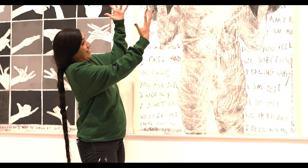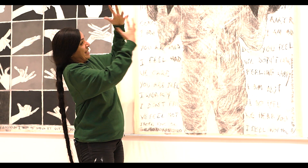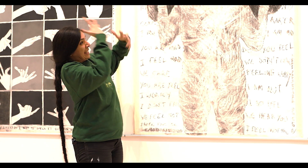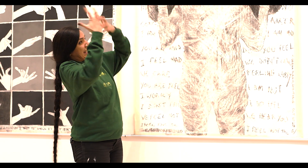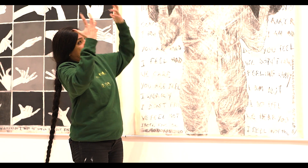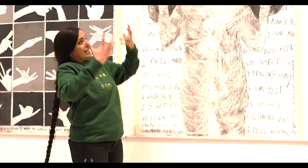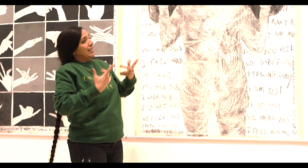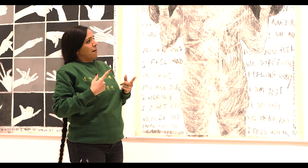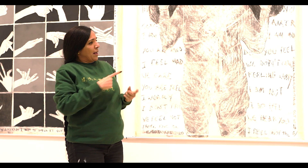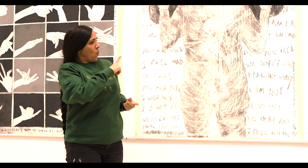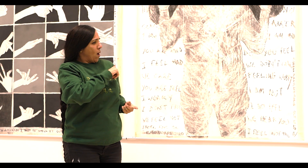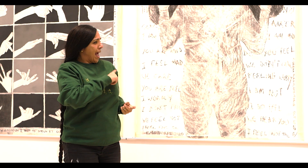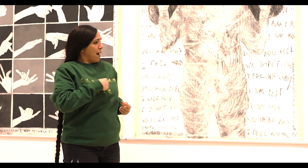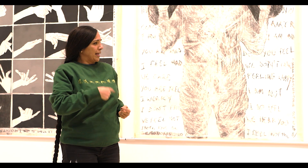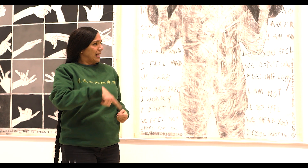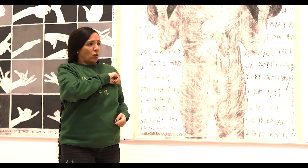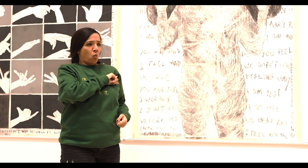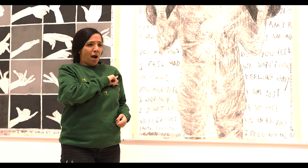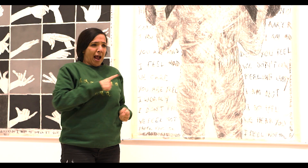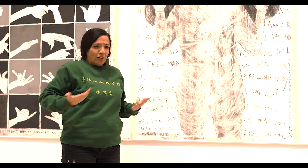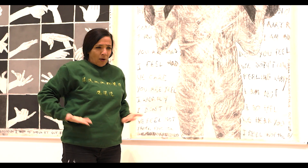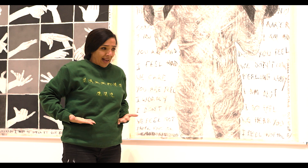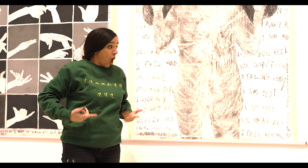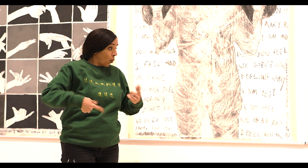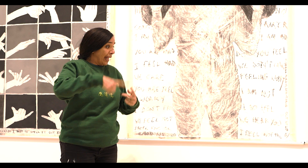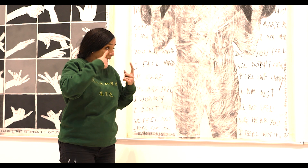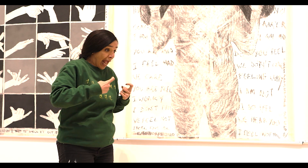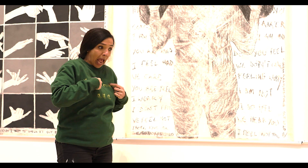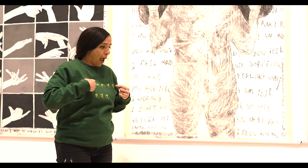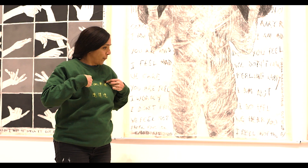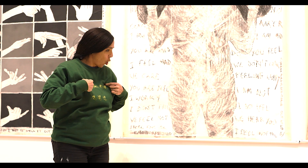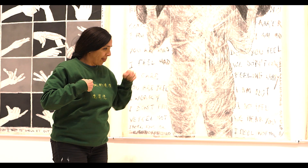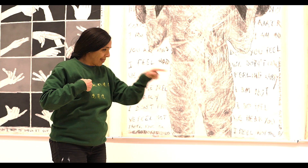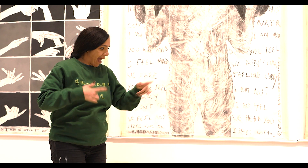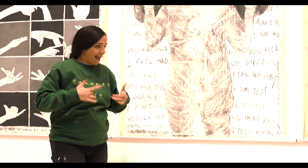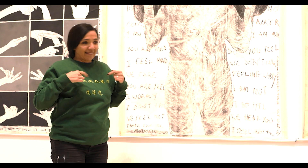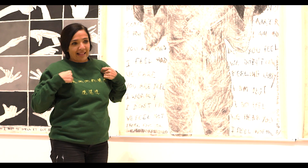and that's what this charcoal piece depicts. It's like, "I don't care."